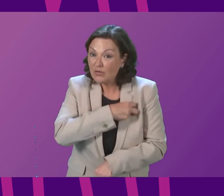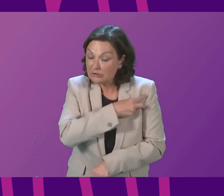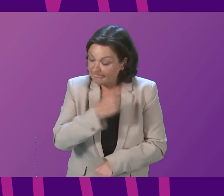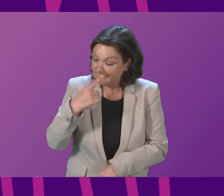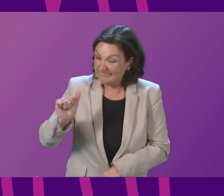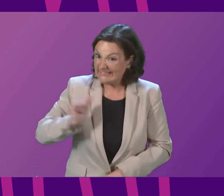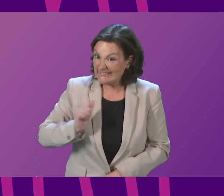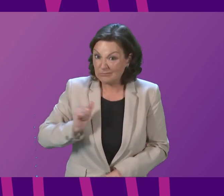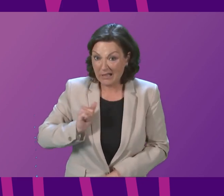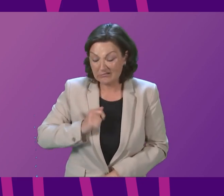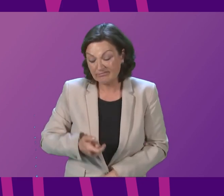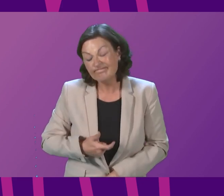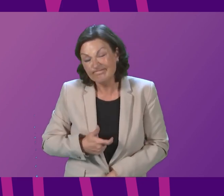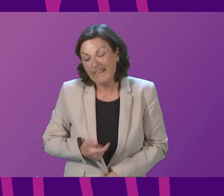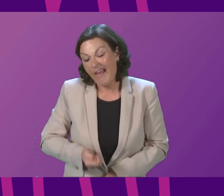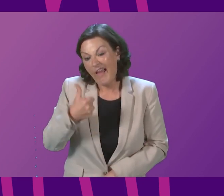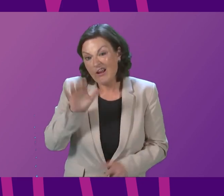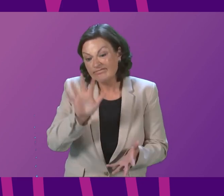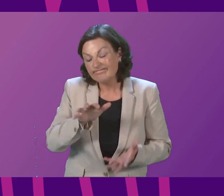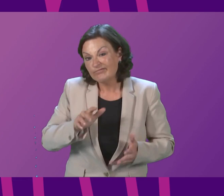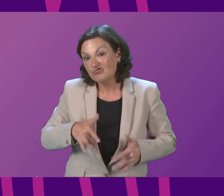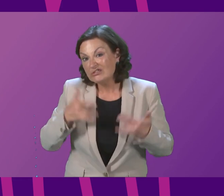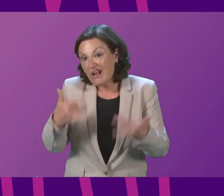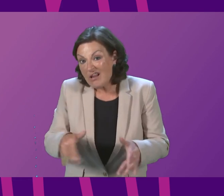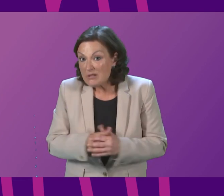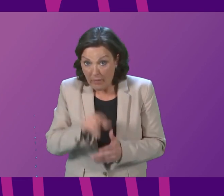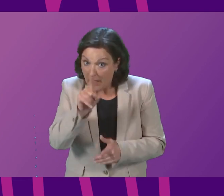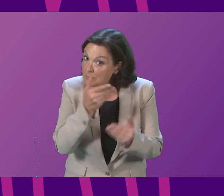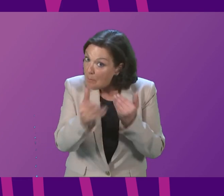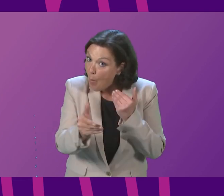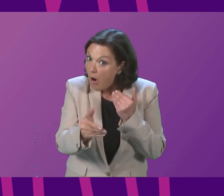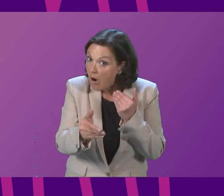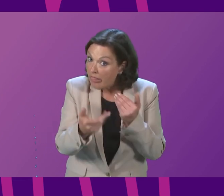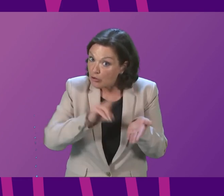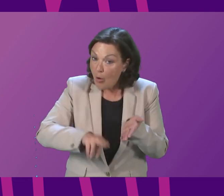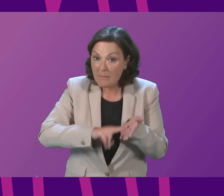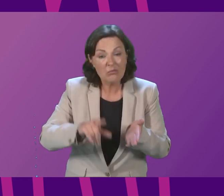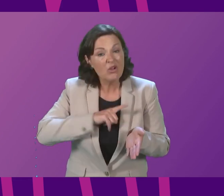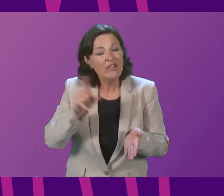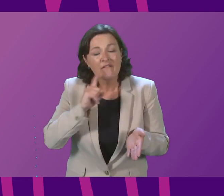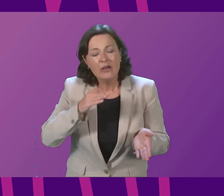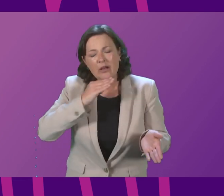expected to take early retirement—a higher figure than we would expect—because they feel overworked and undervalued.